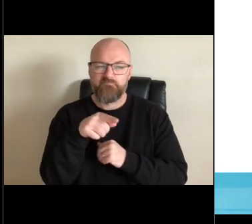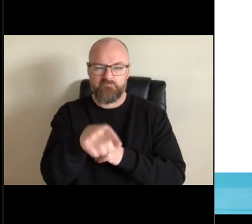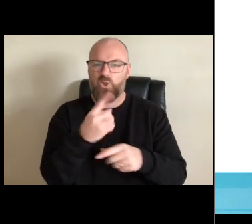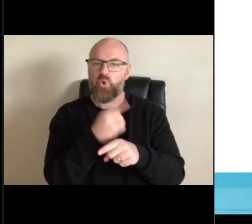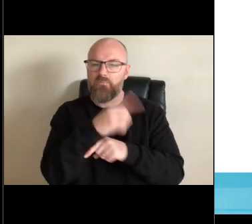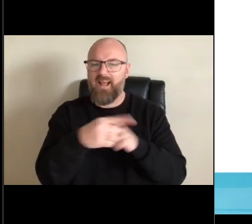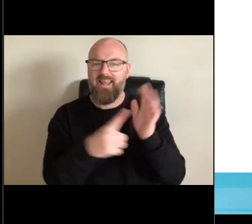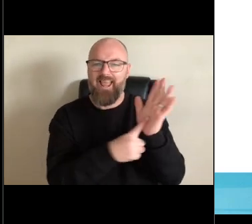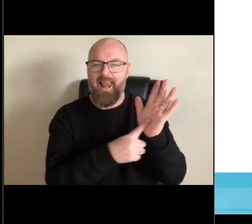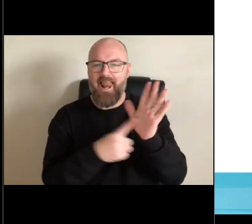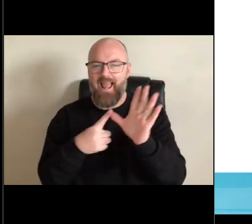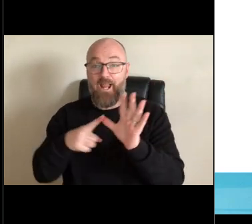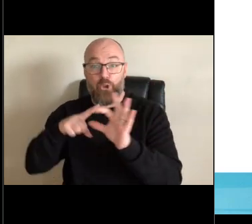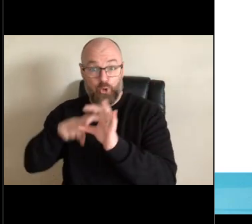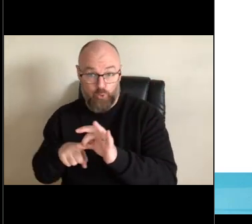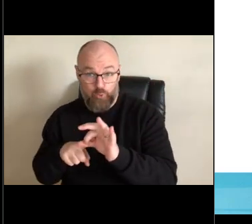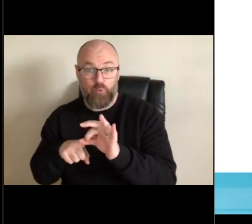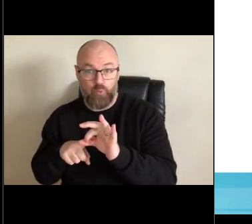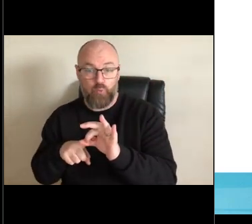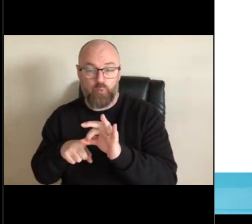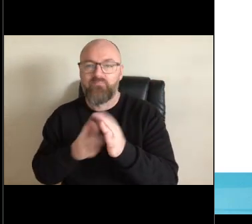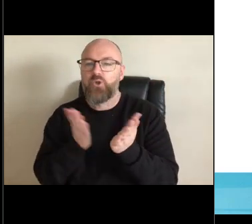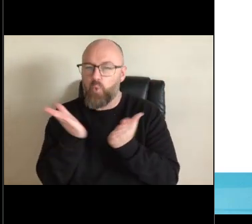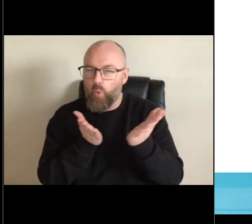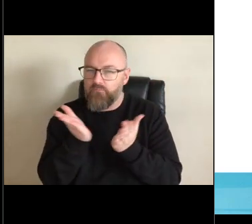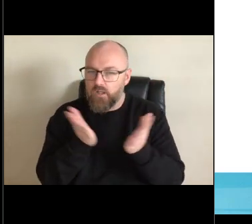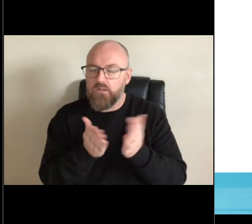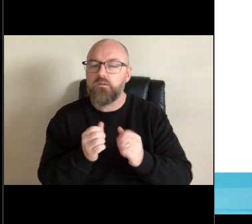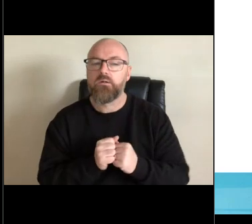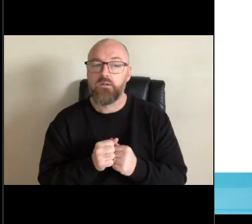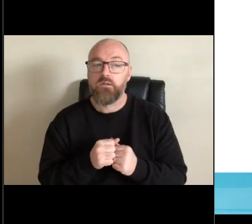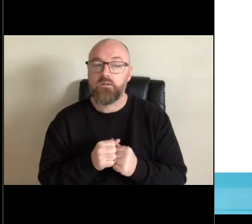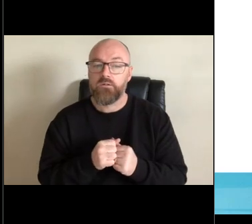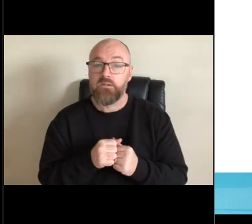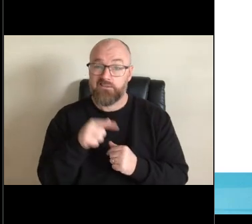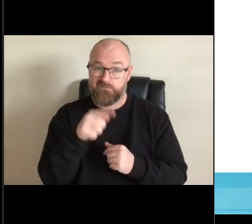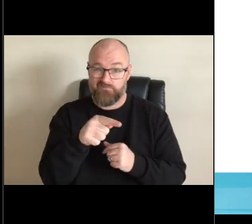one of the attachments I mentioned earlier gives a quick overview of sort of the levels of legal